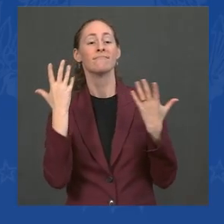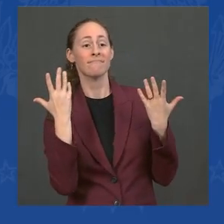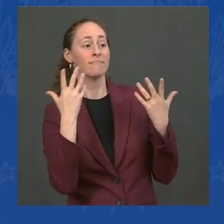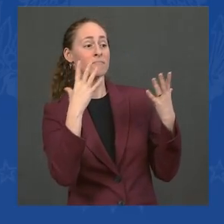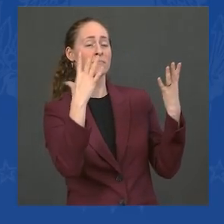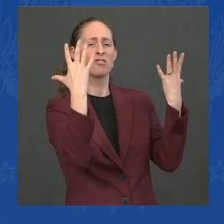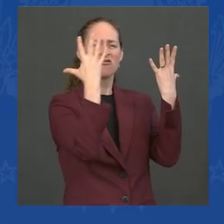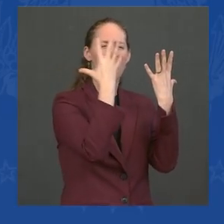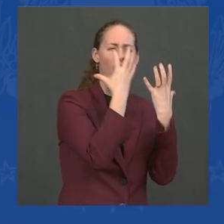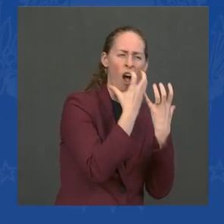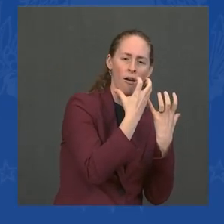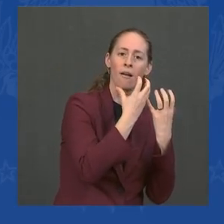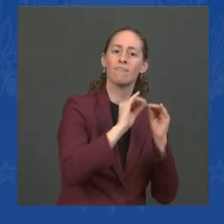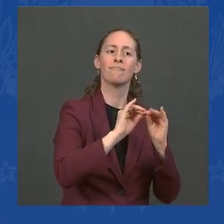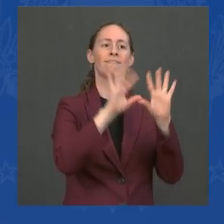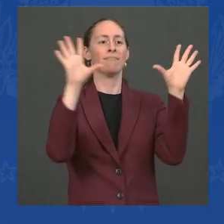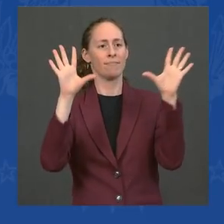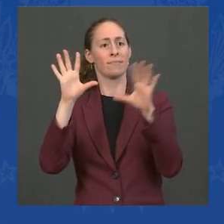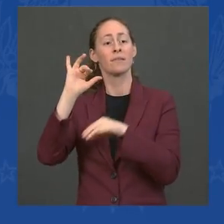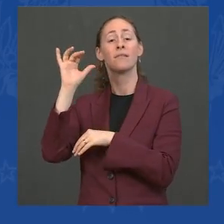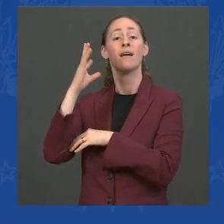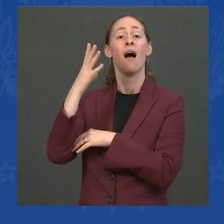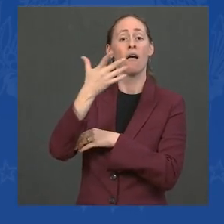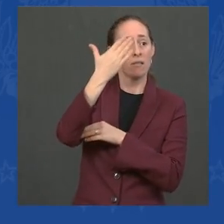In that spirit, here's what we know about vaccines.